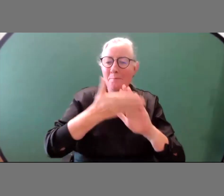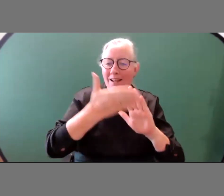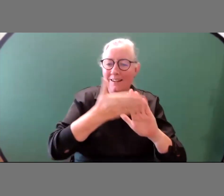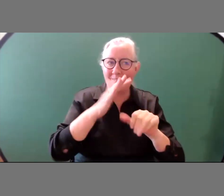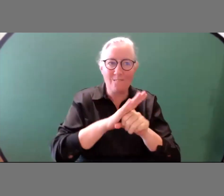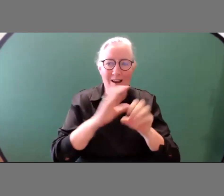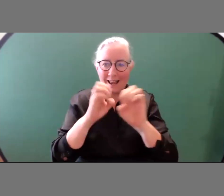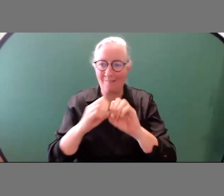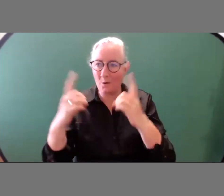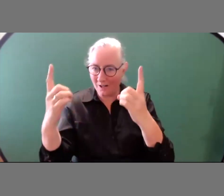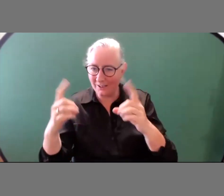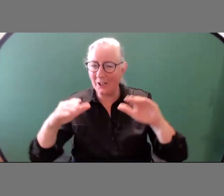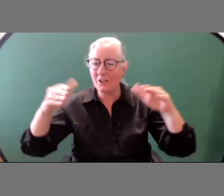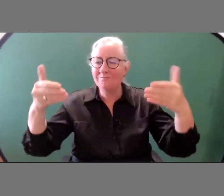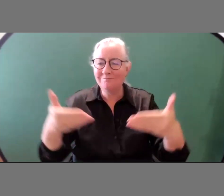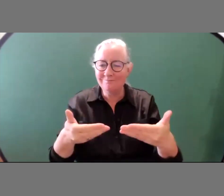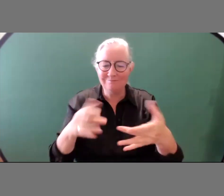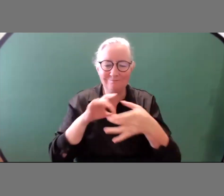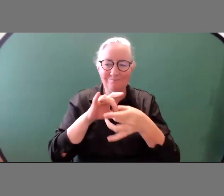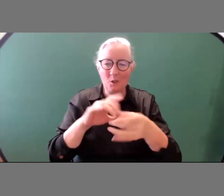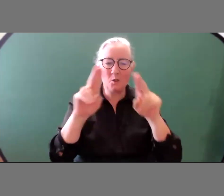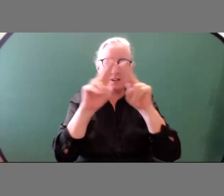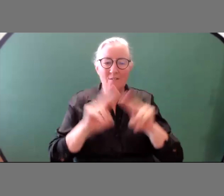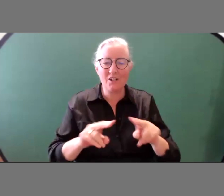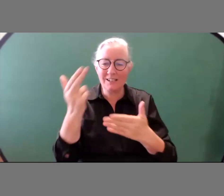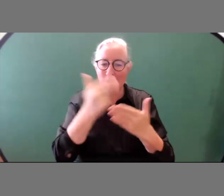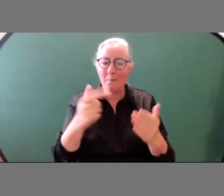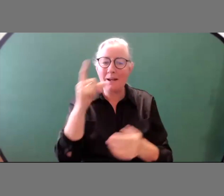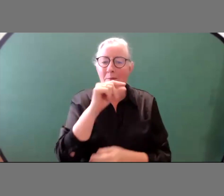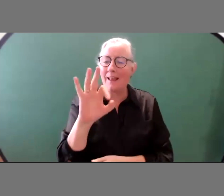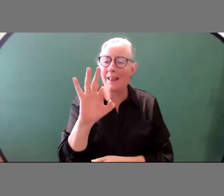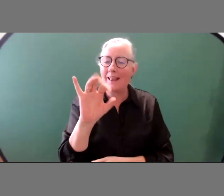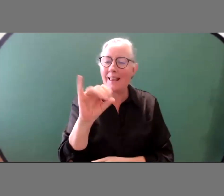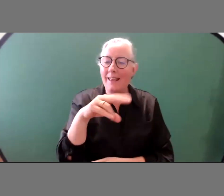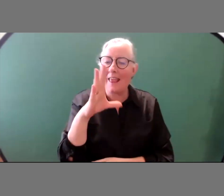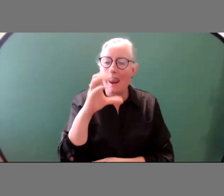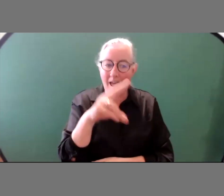An Introduction to Universal Design. My name is Ghinlon Wang and I am the assistant education